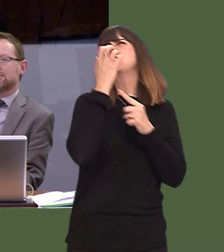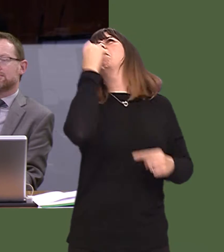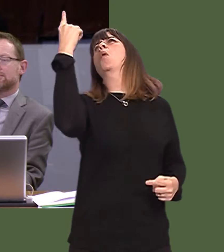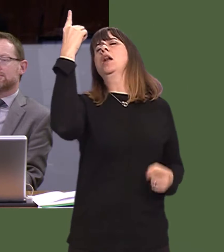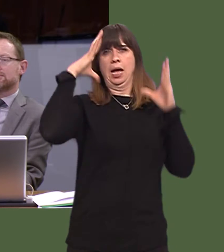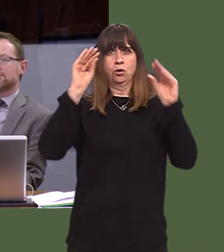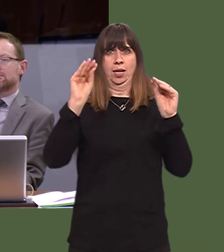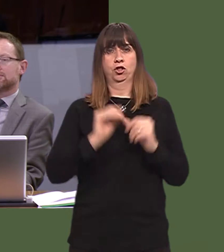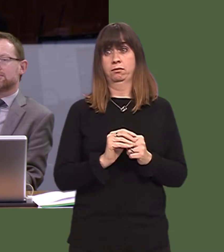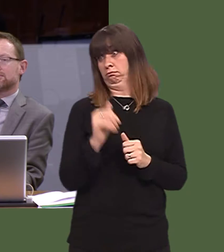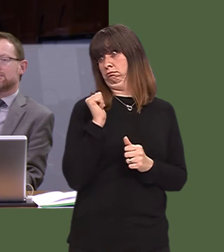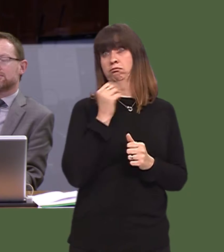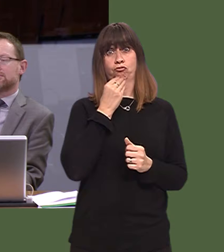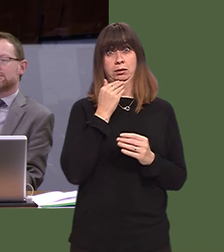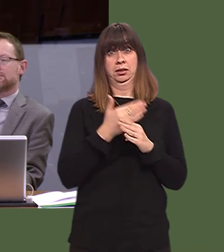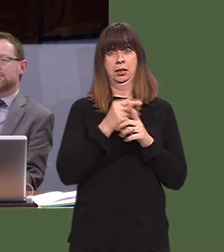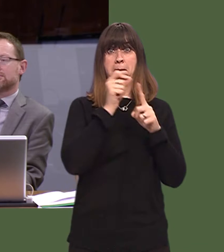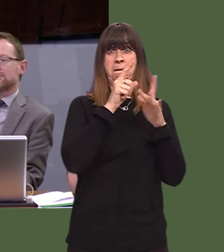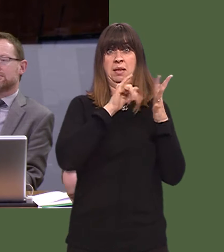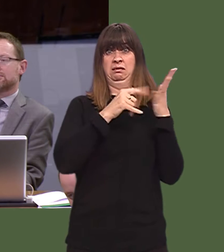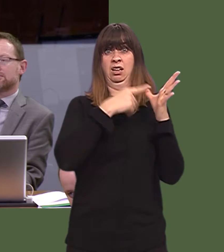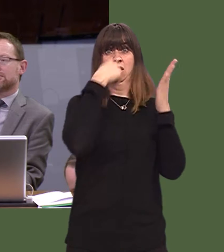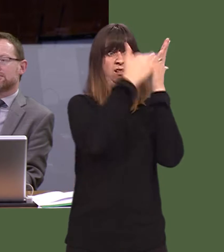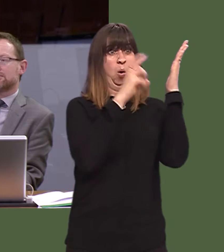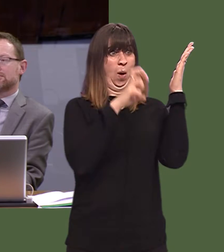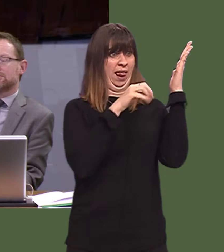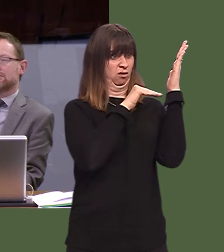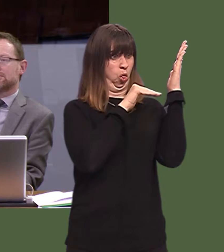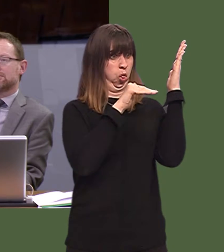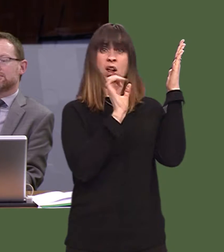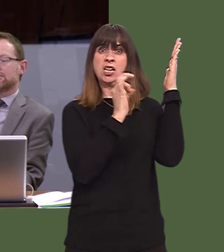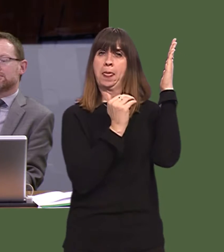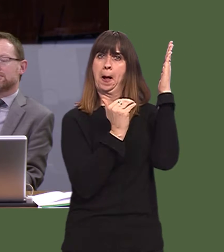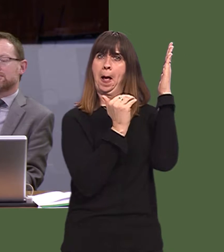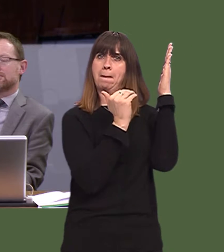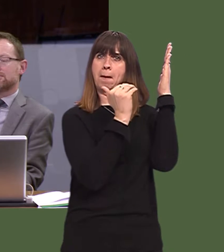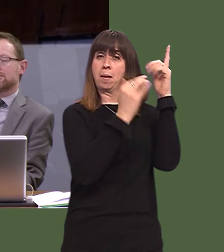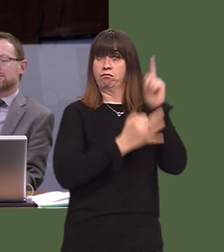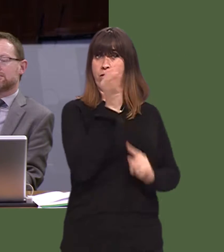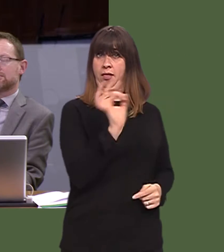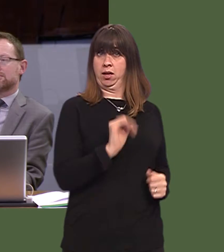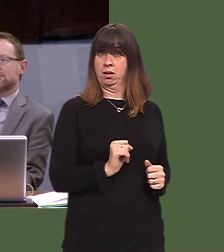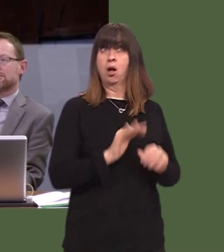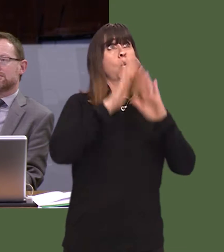Just before Christmas, we had the Programme for International Student Assessment results that showed no progress at all in Walesís rankings when it comes to international statistics.